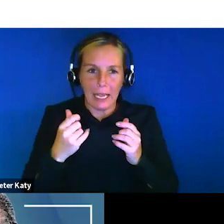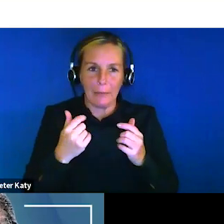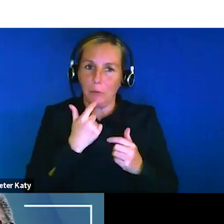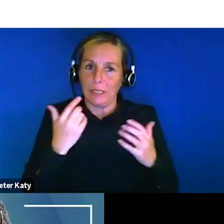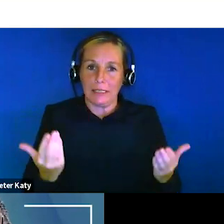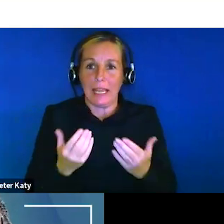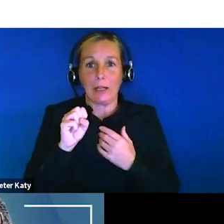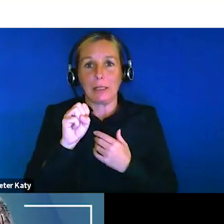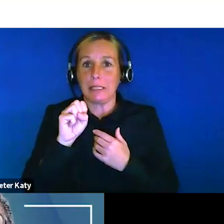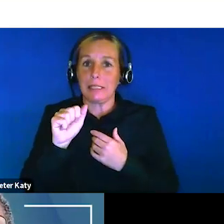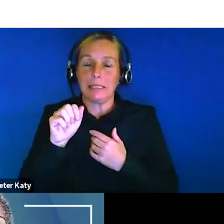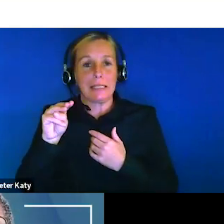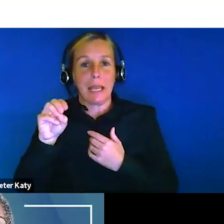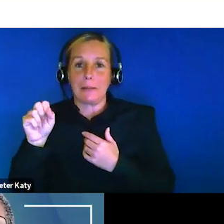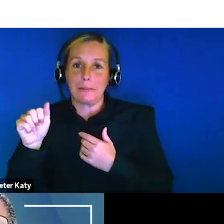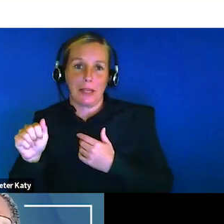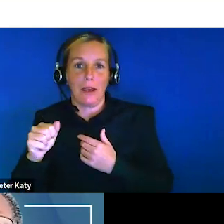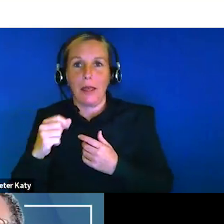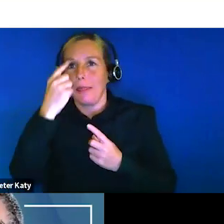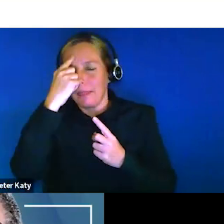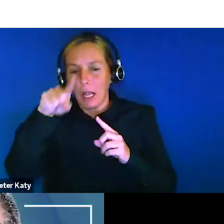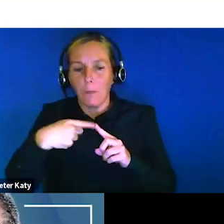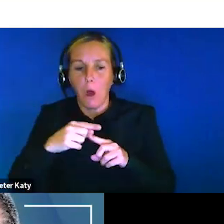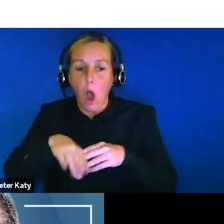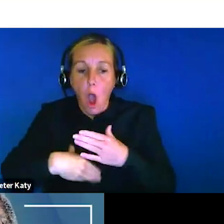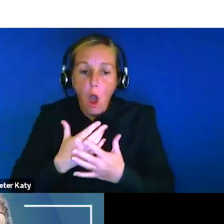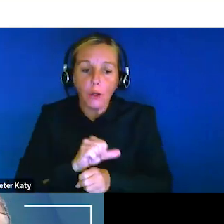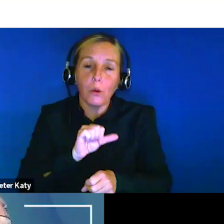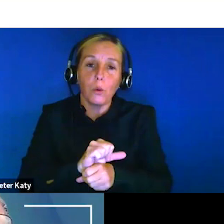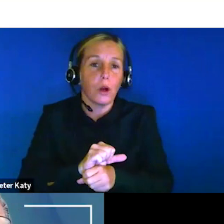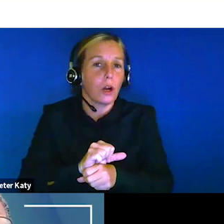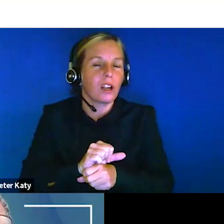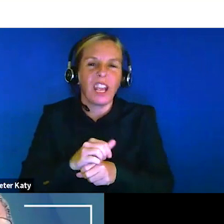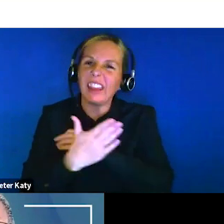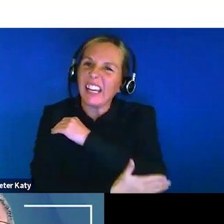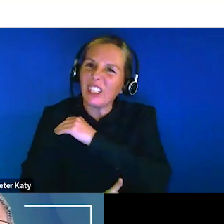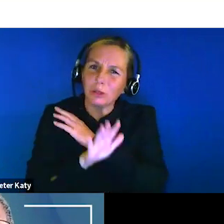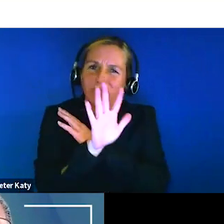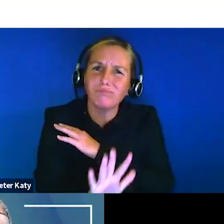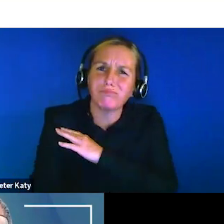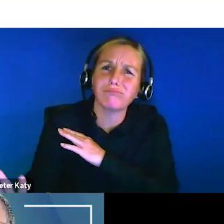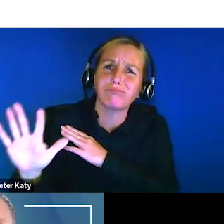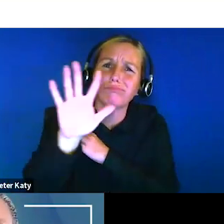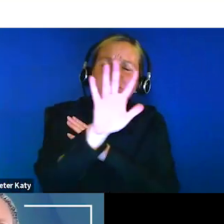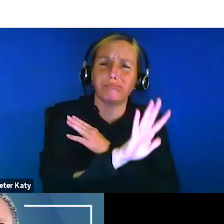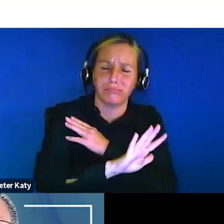think as well about all of the work that is happening all across the country. What you do matters.